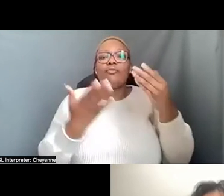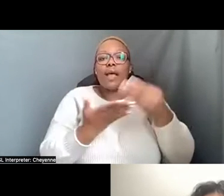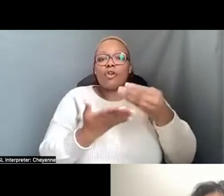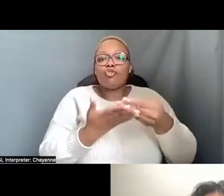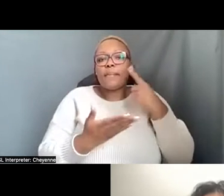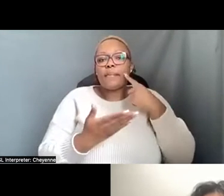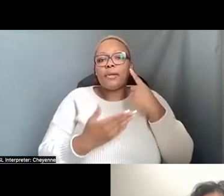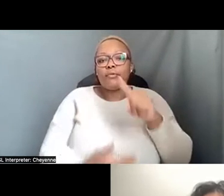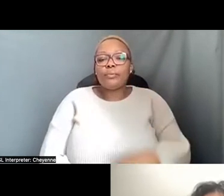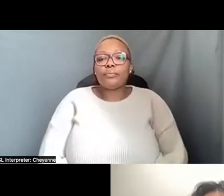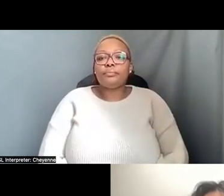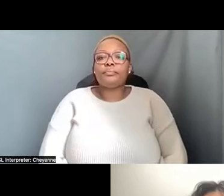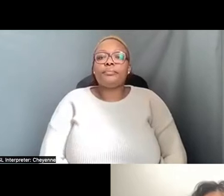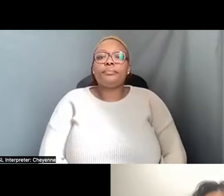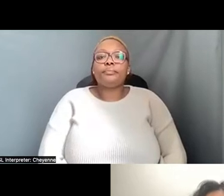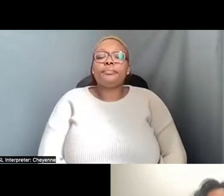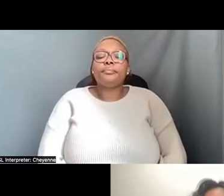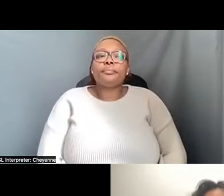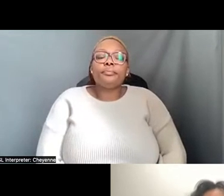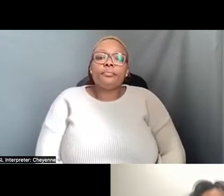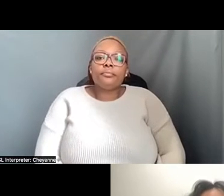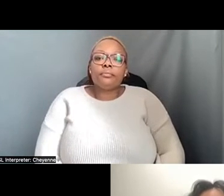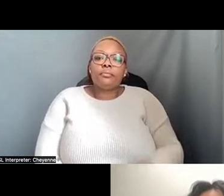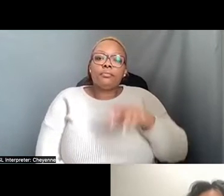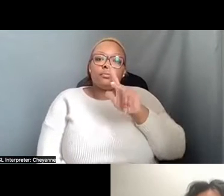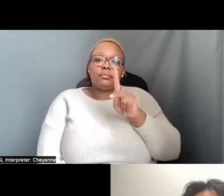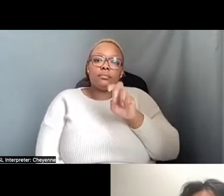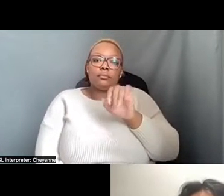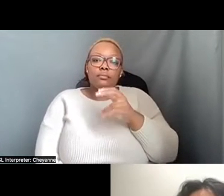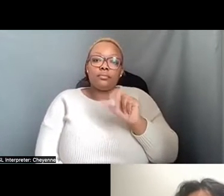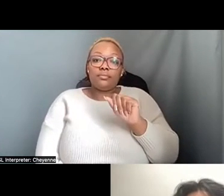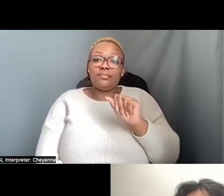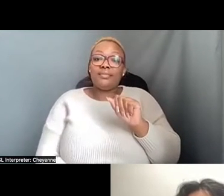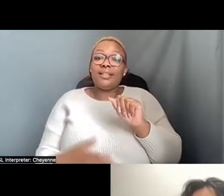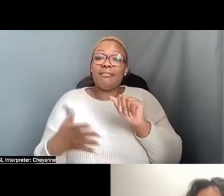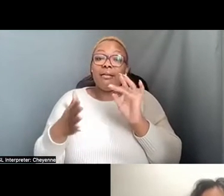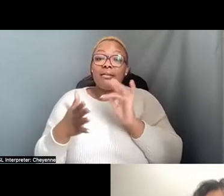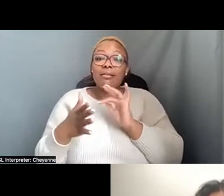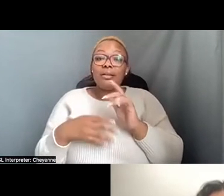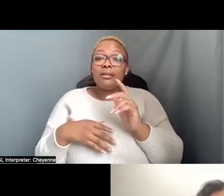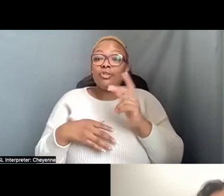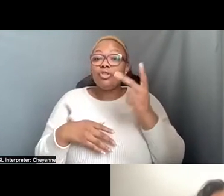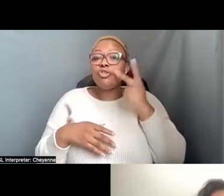Keisha, is there a gap that you are seeing in the international documentary on